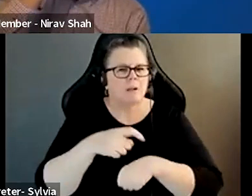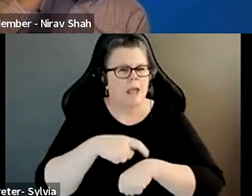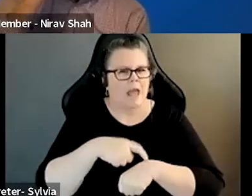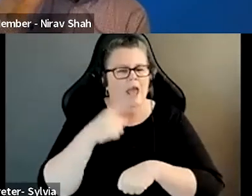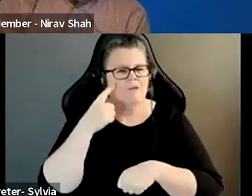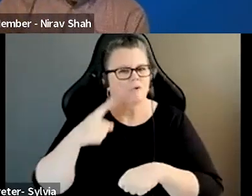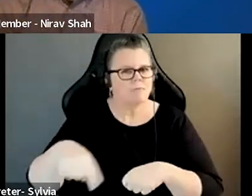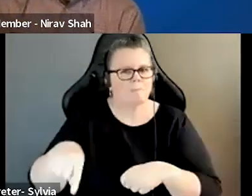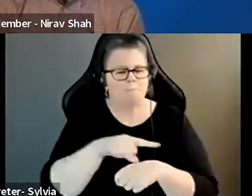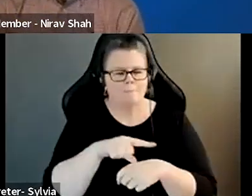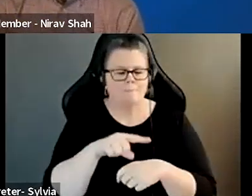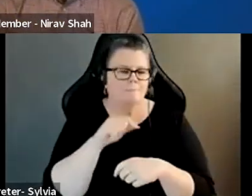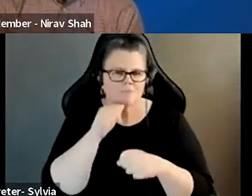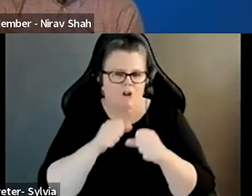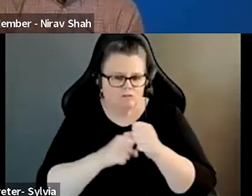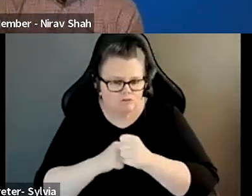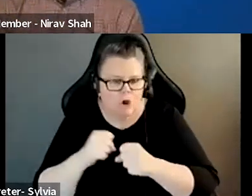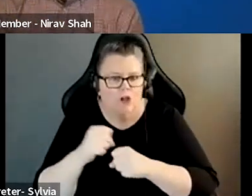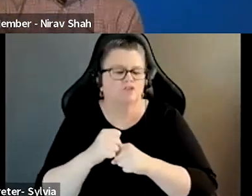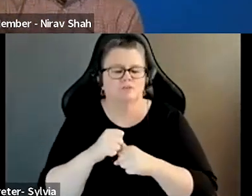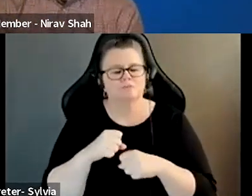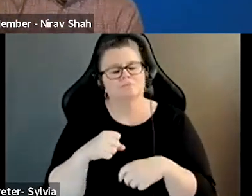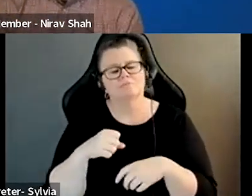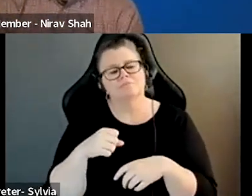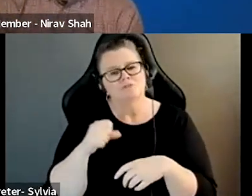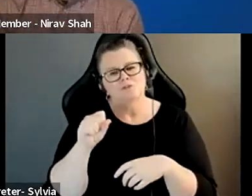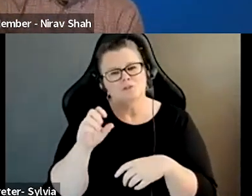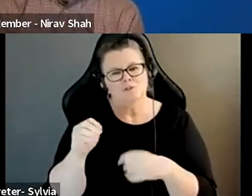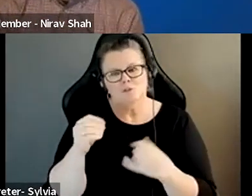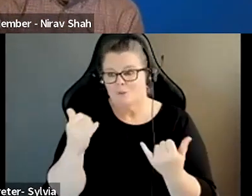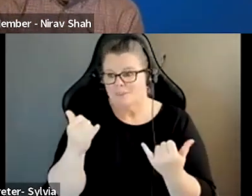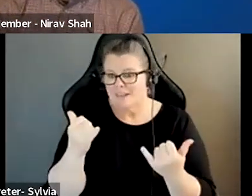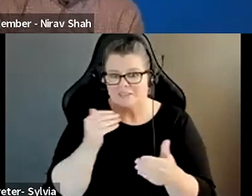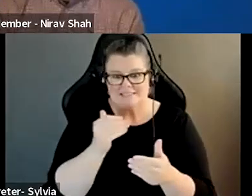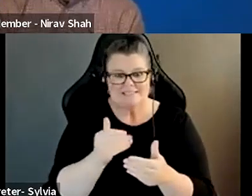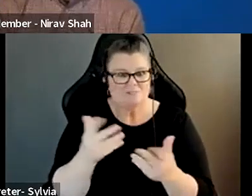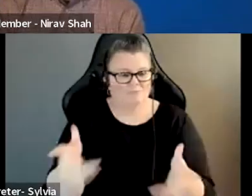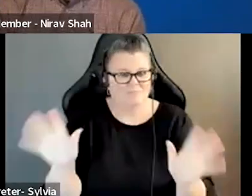So again, just in closing, I want to thank you all. I think this has been a very productive meeting.